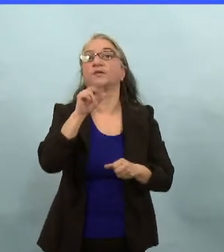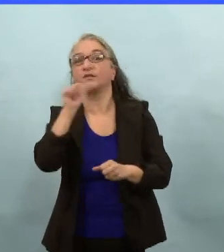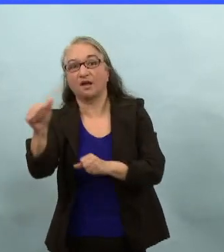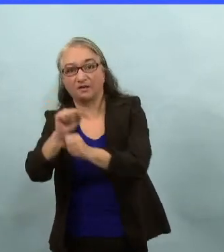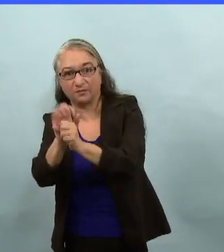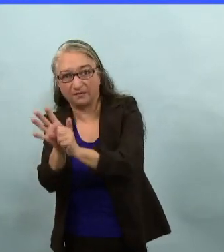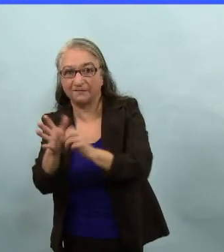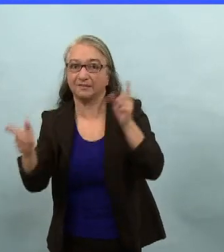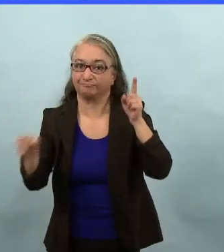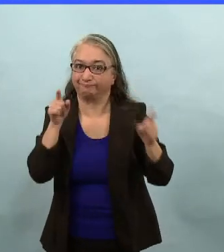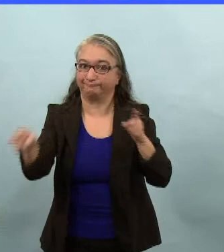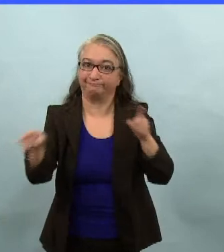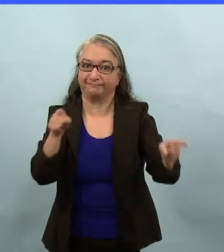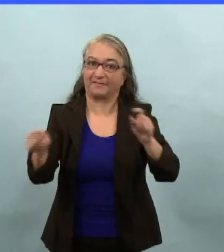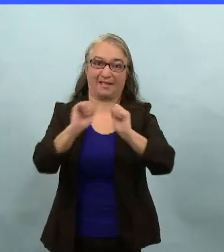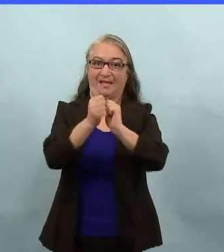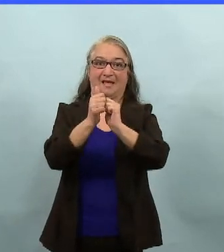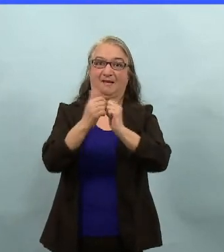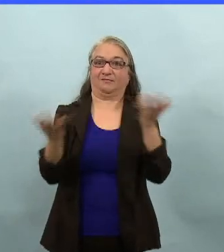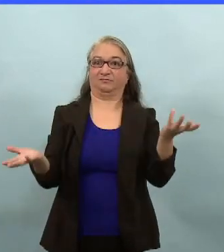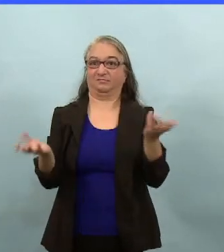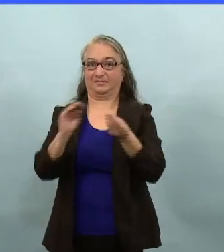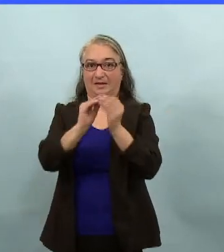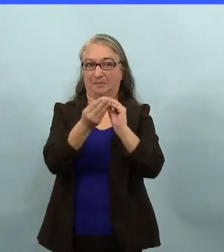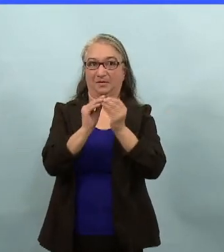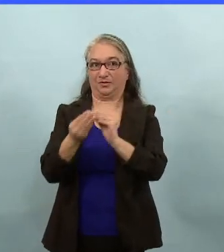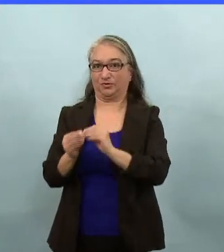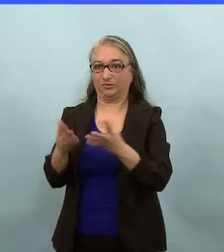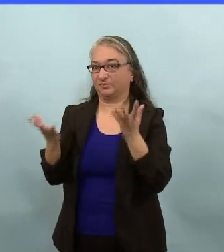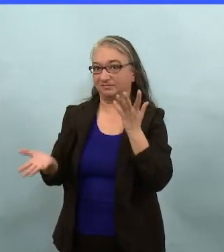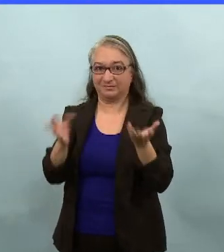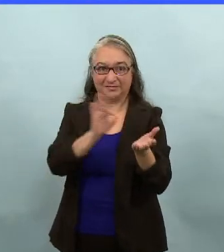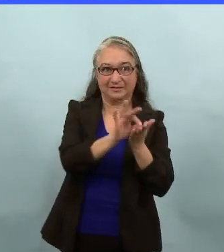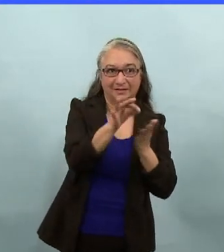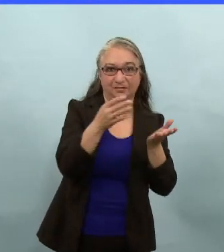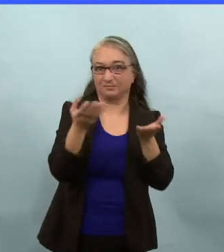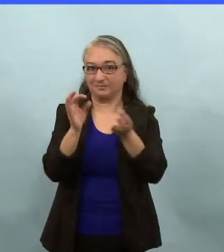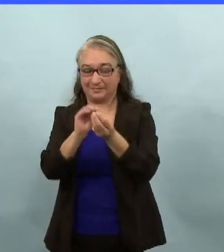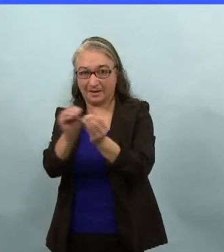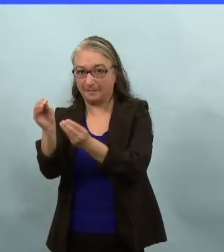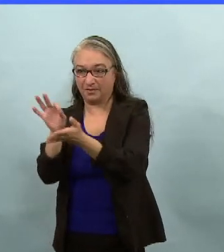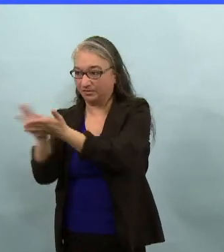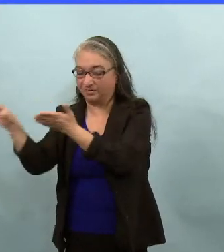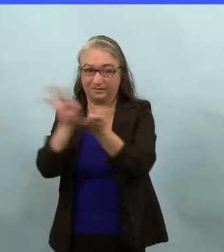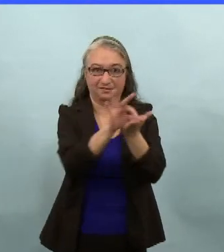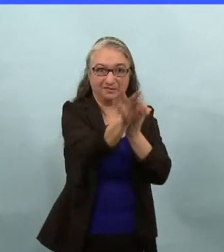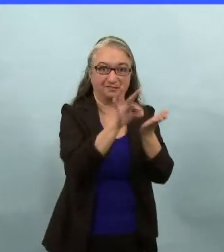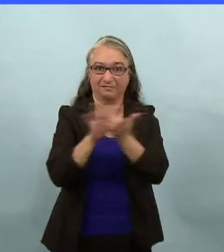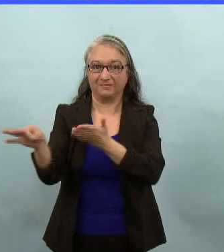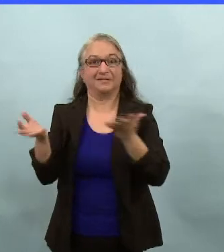the injury is and what led to the individual coming into to hospital so if the person was